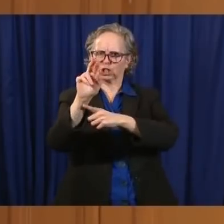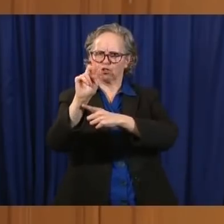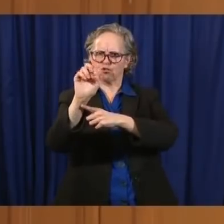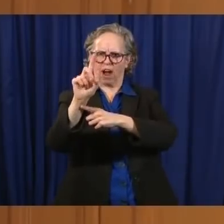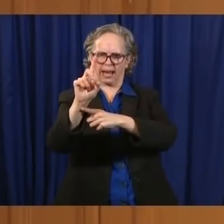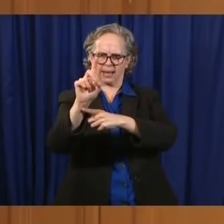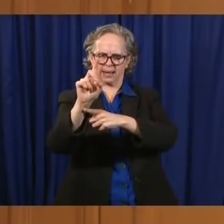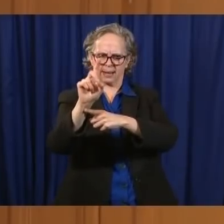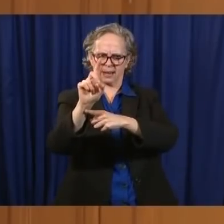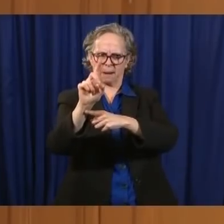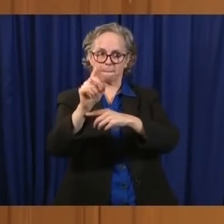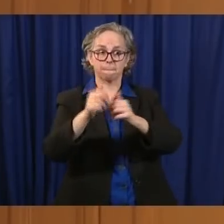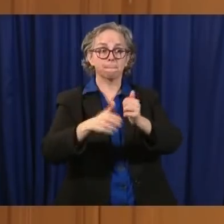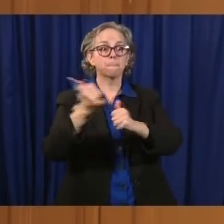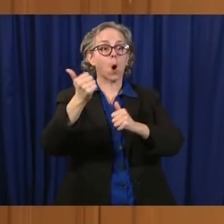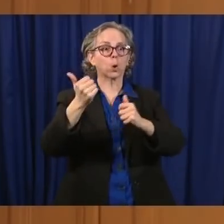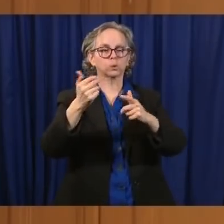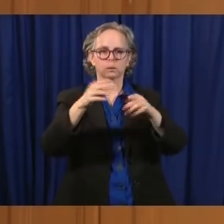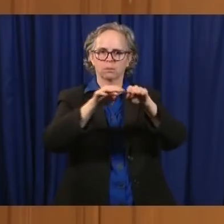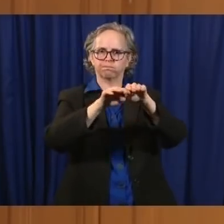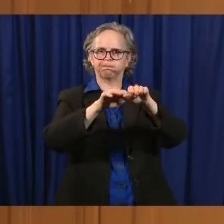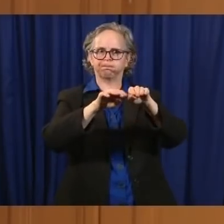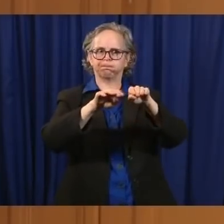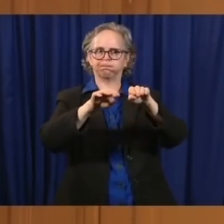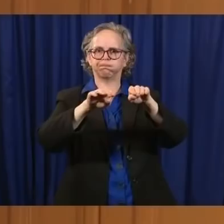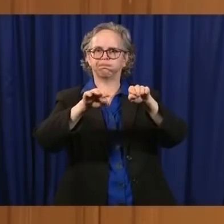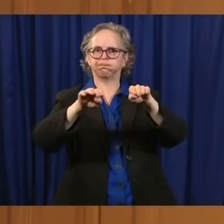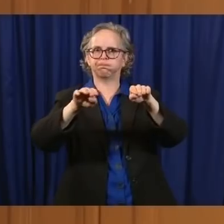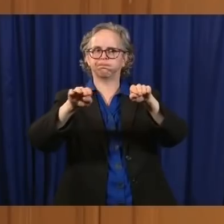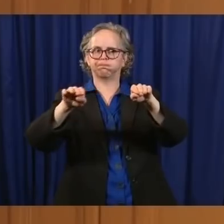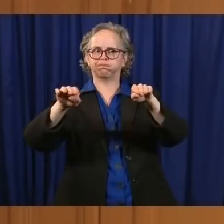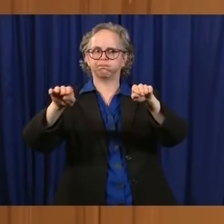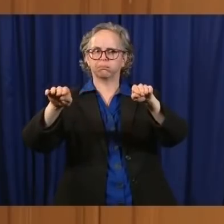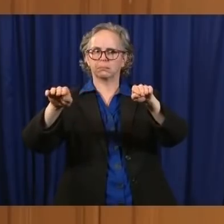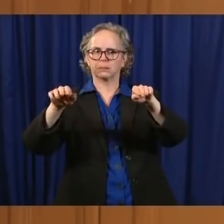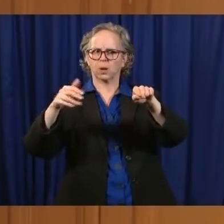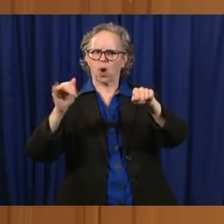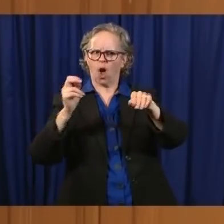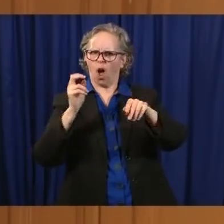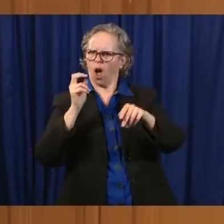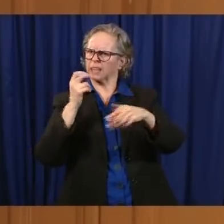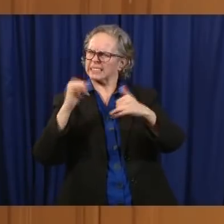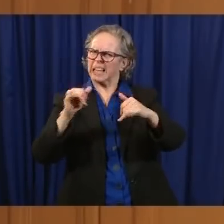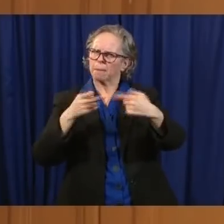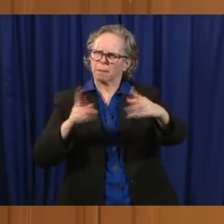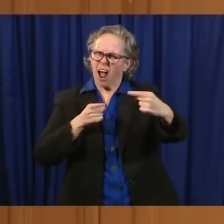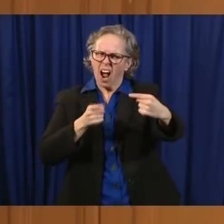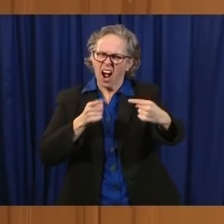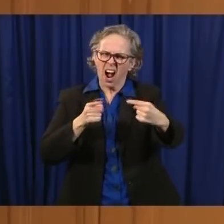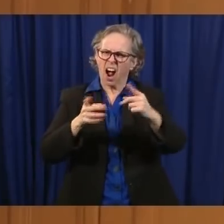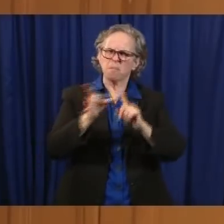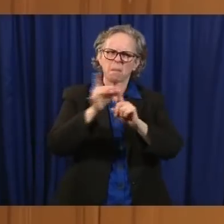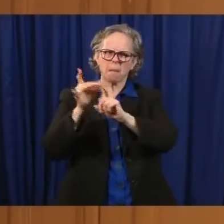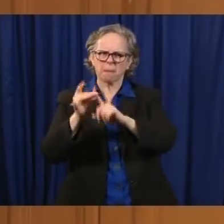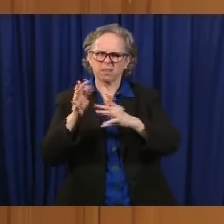LOOK AT IT THEN YOU PROBABLY CAN ON SCREEN, THE FIVE DAY